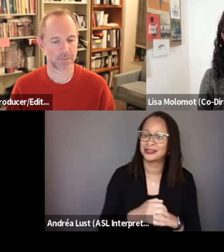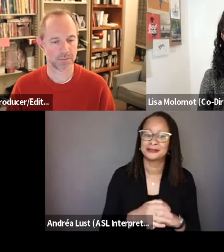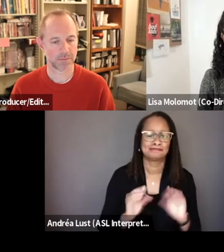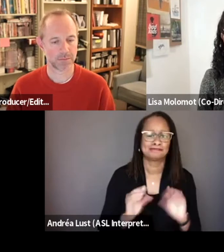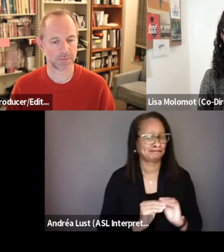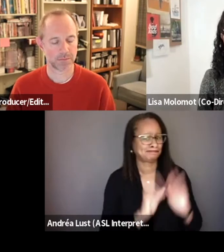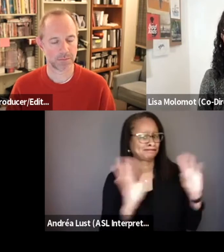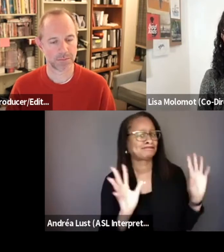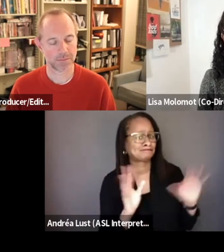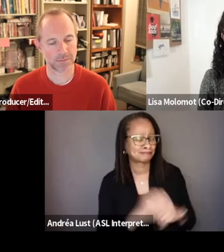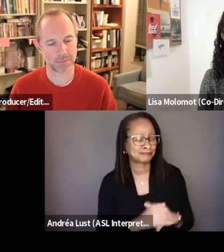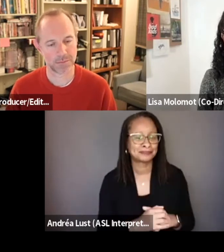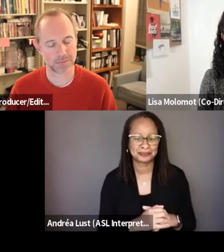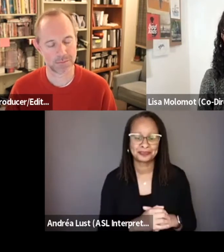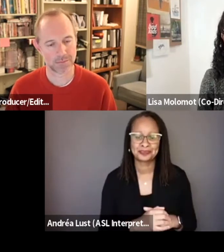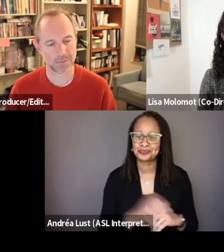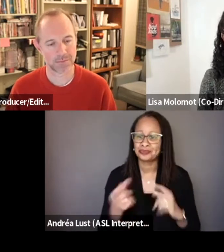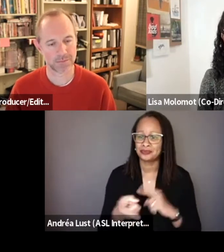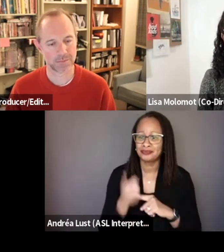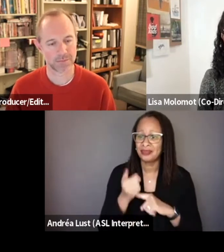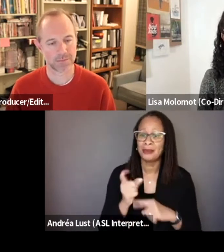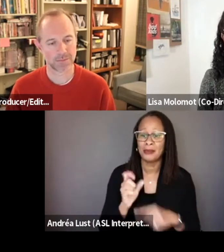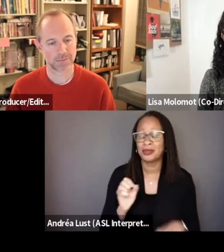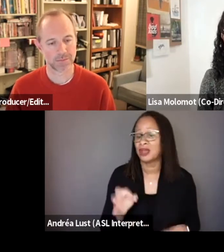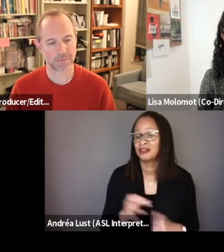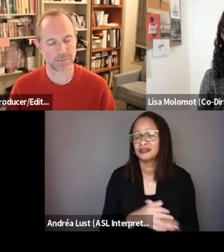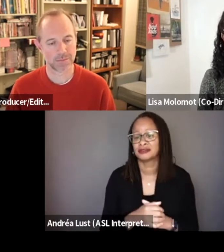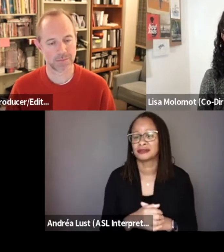So, in a moment of, you know,